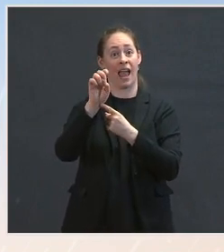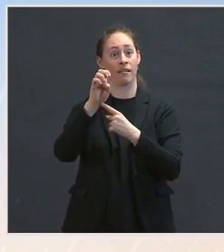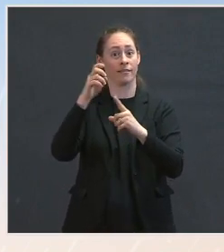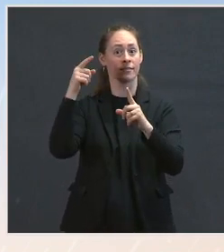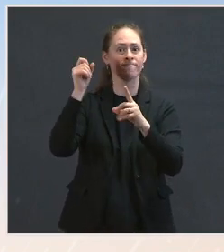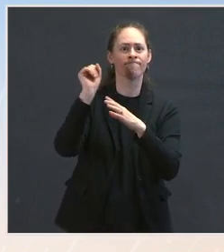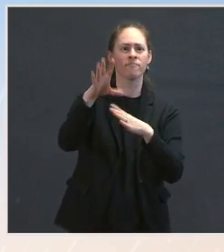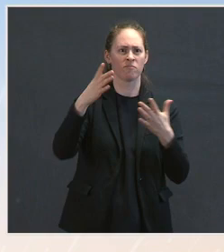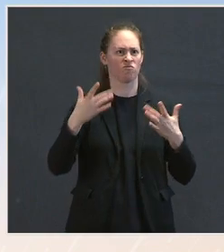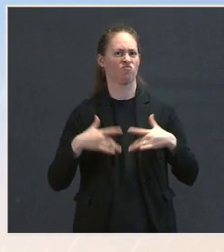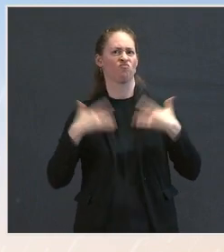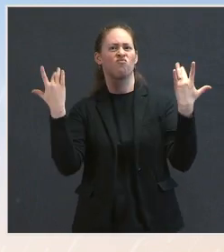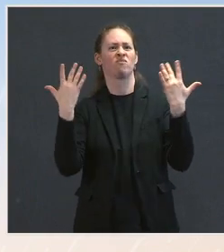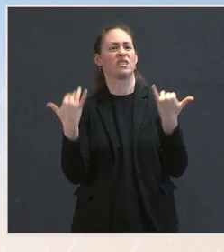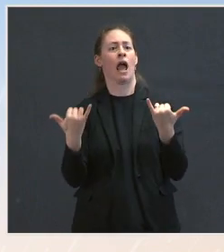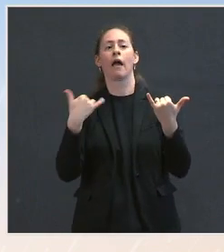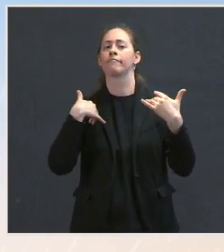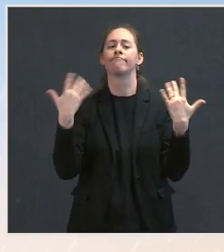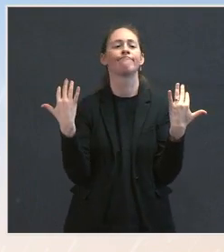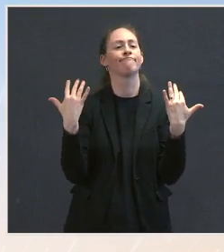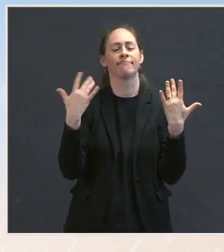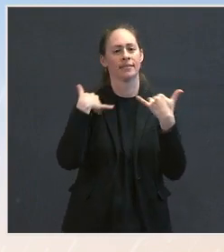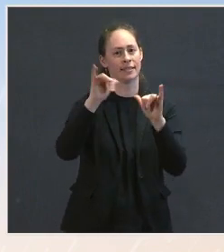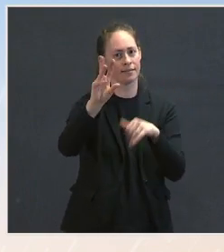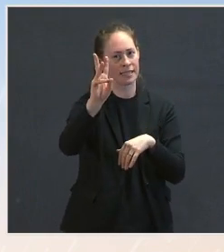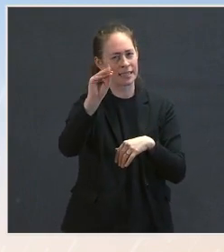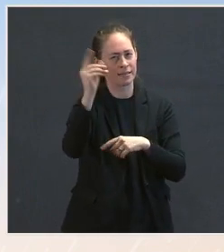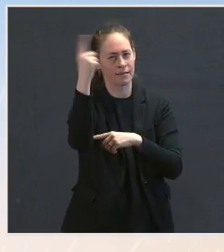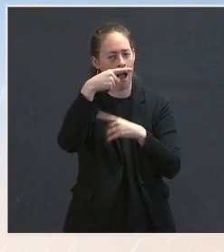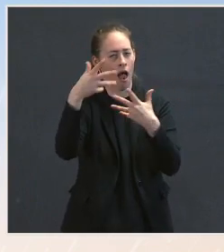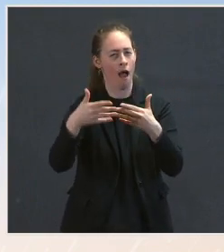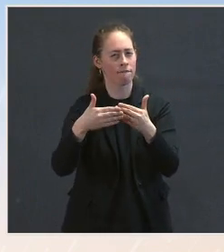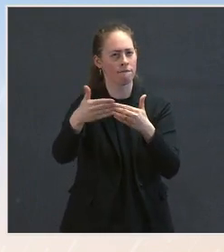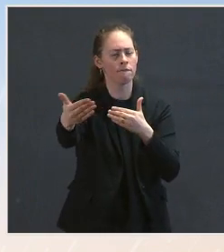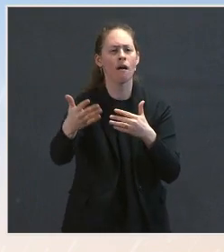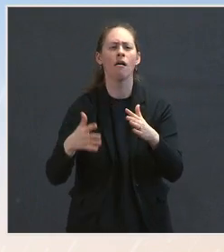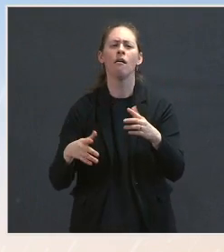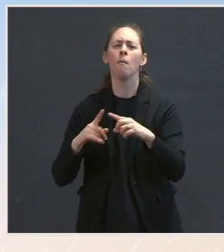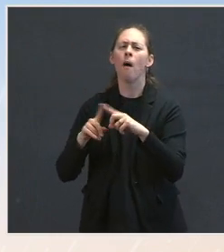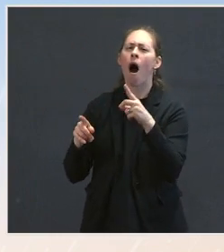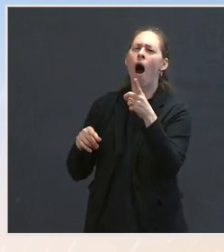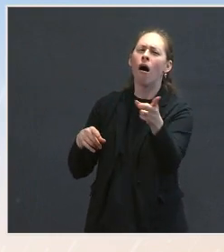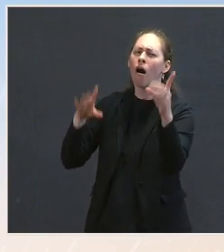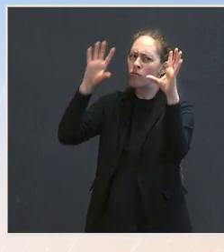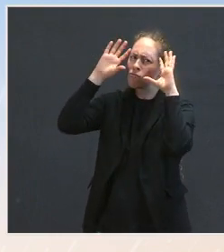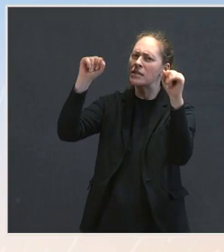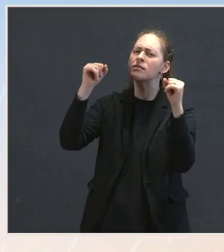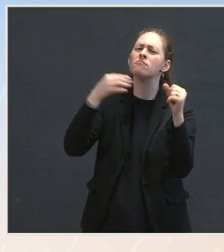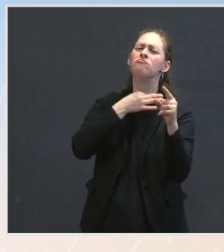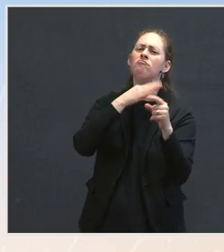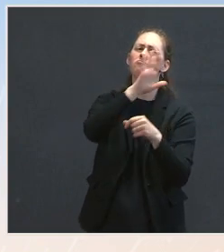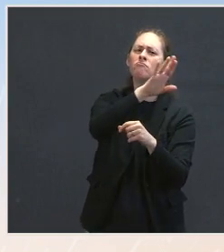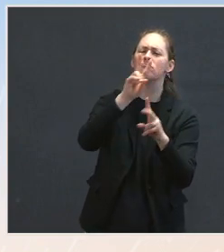The Press: And what's the President's assessment now of the threat from domestic terrorism? You know, we obviously saw domestic